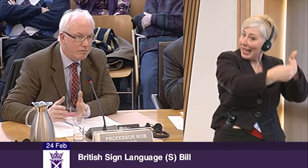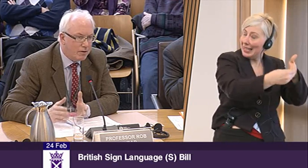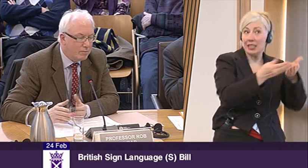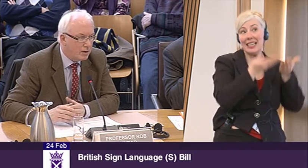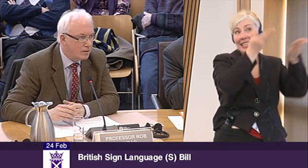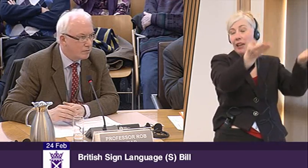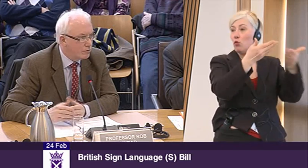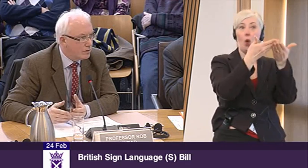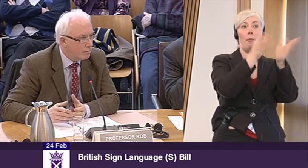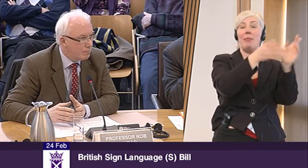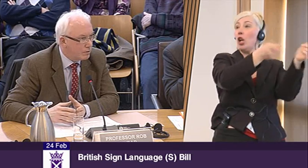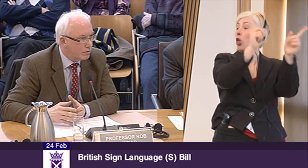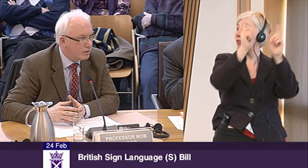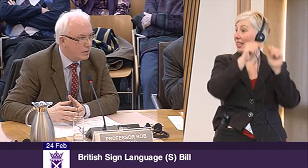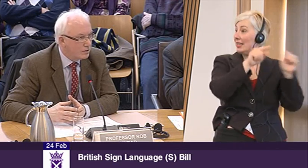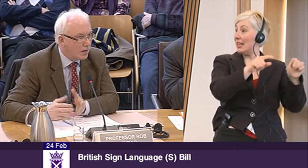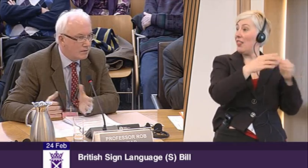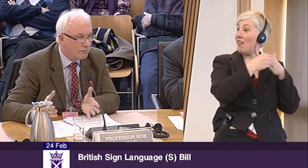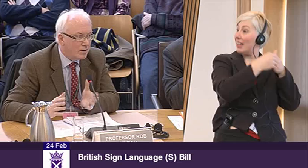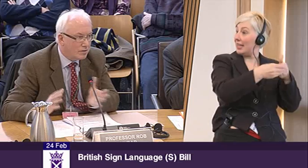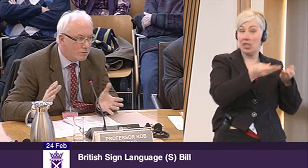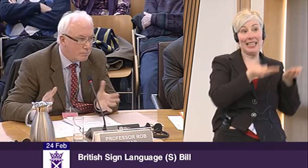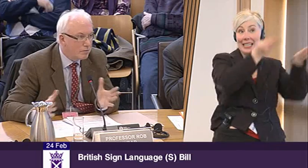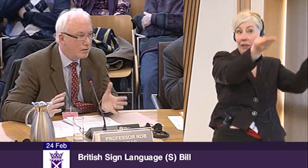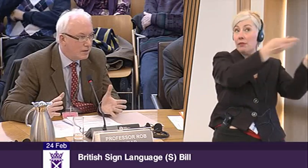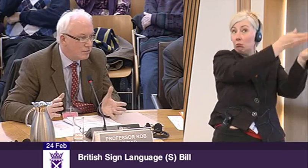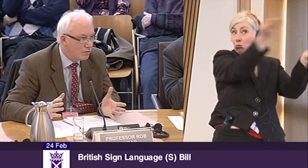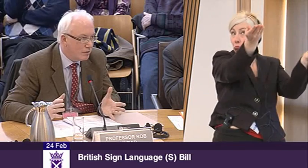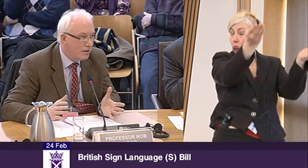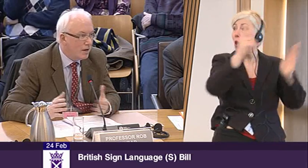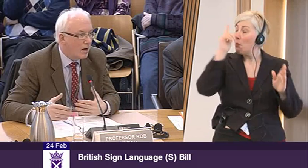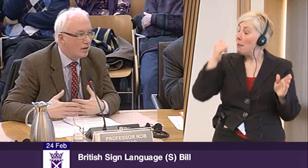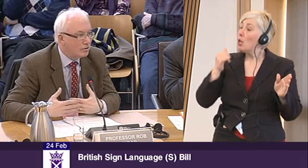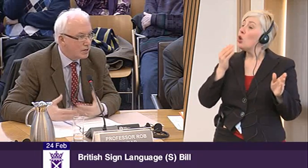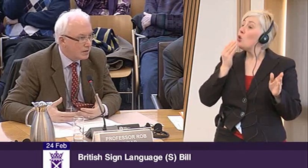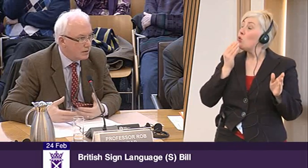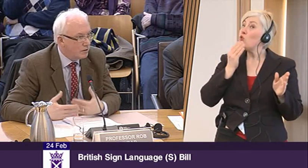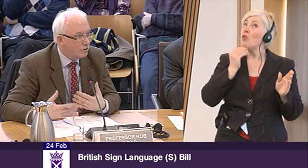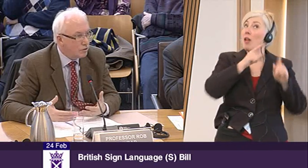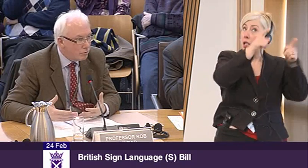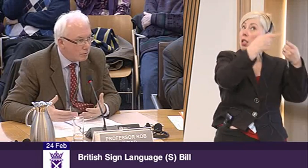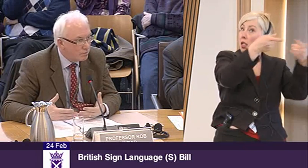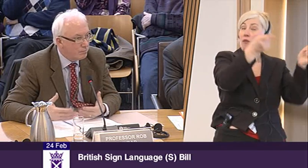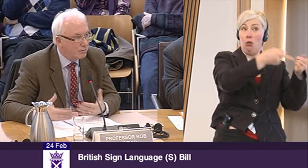and it has done that. Since public bodies are not sure about what kind of plans to prepare,